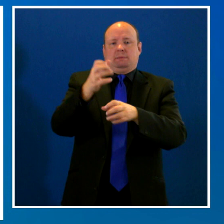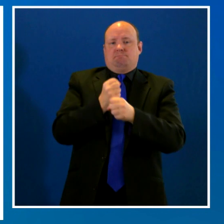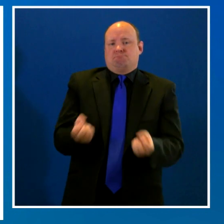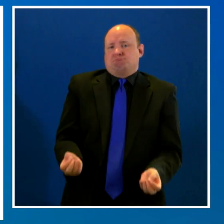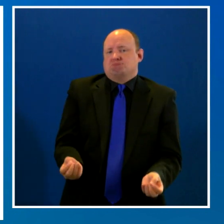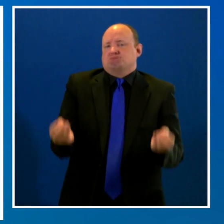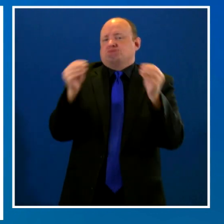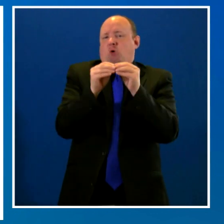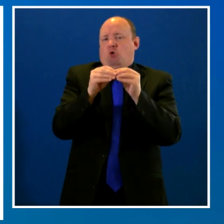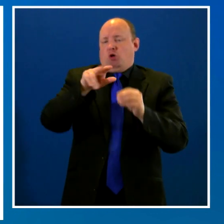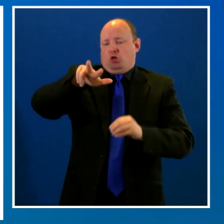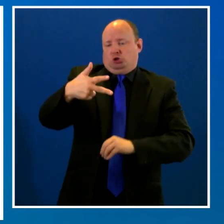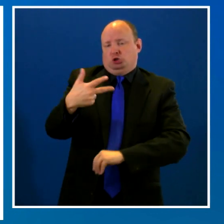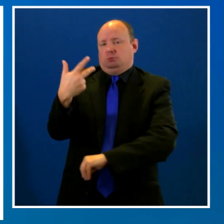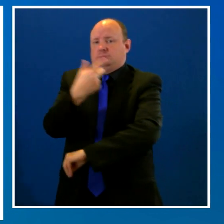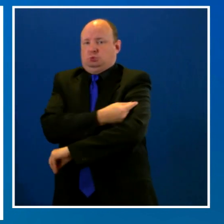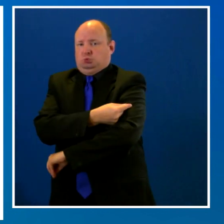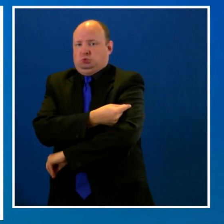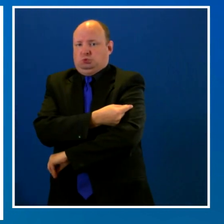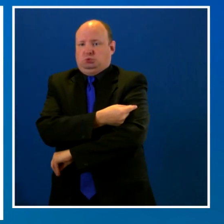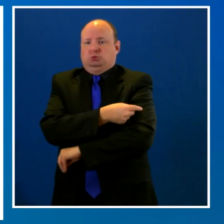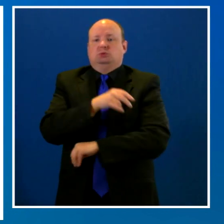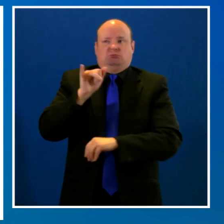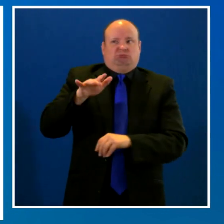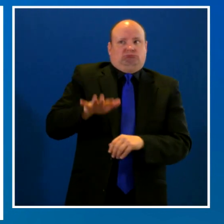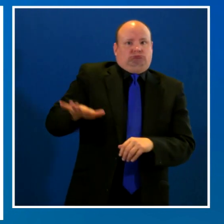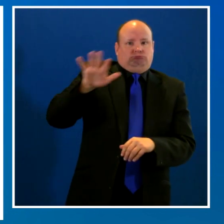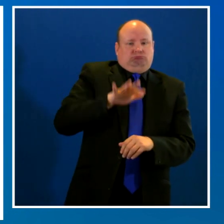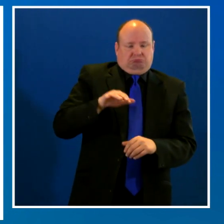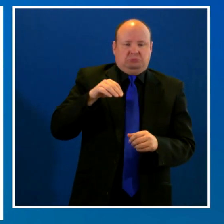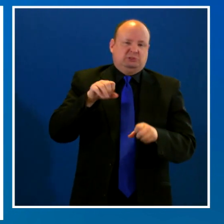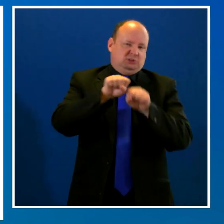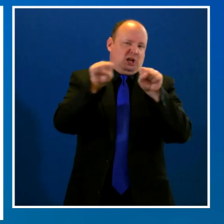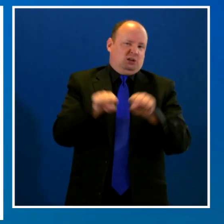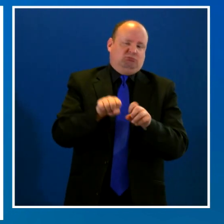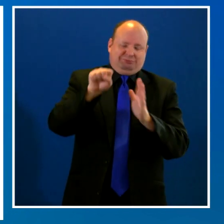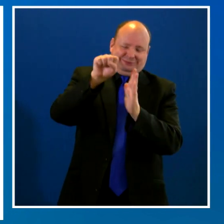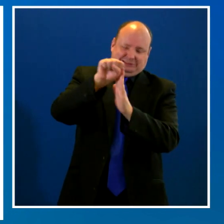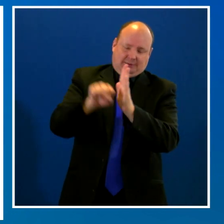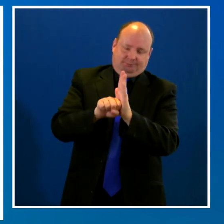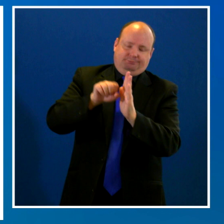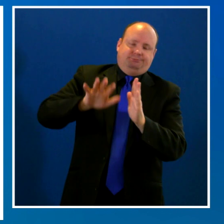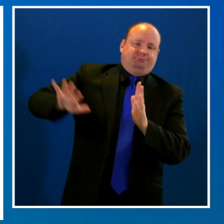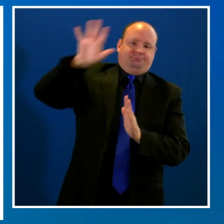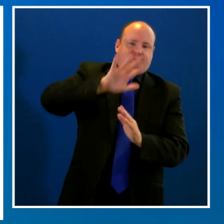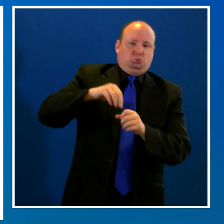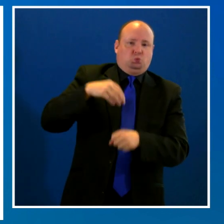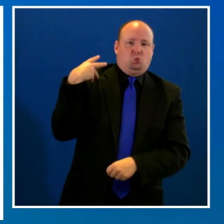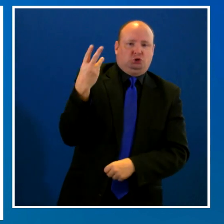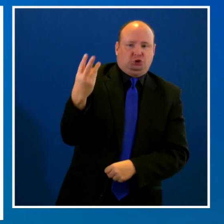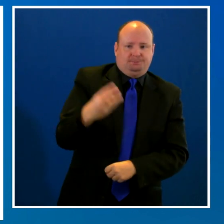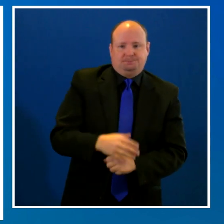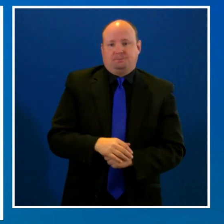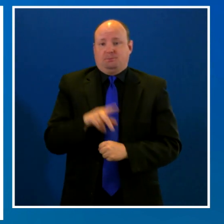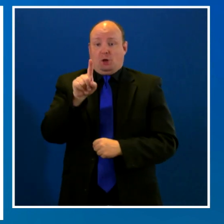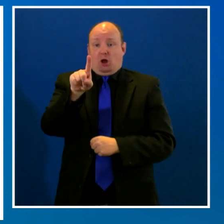Locally, over 111,000 of those booster shots have been administered in Clark County.